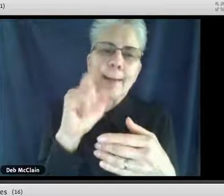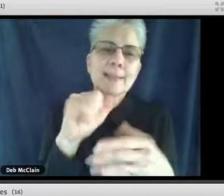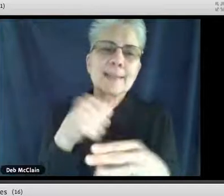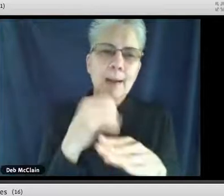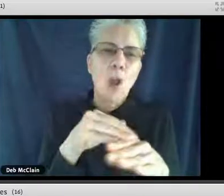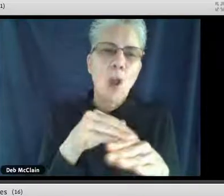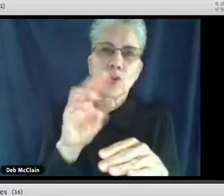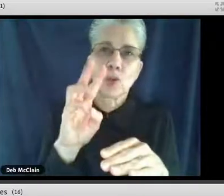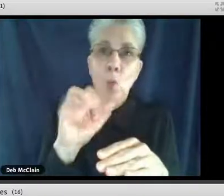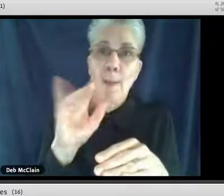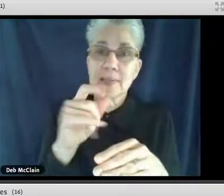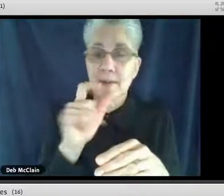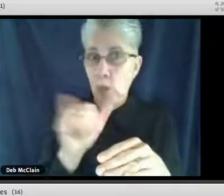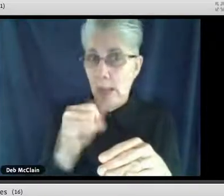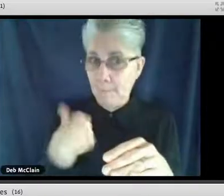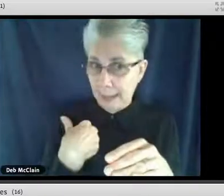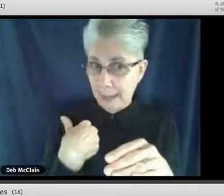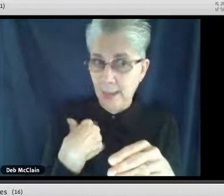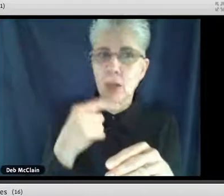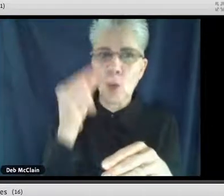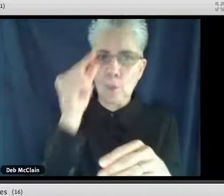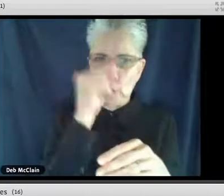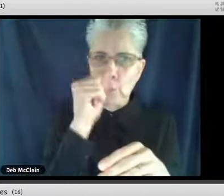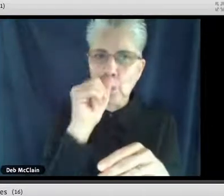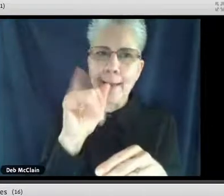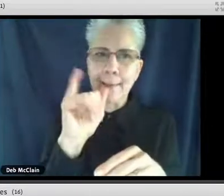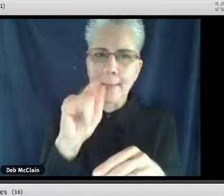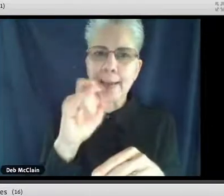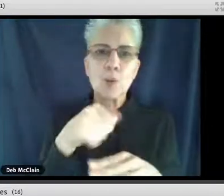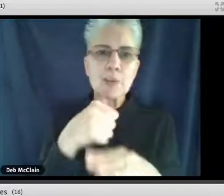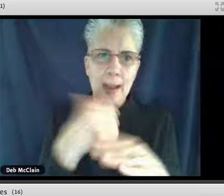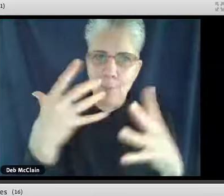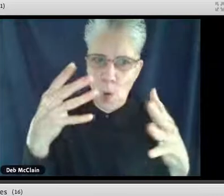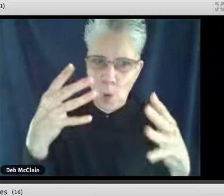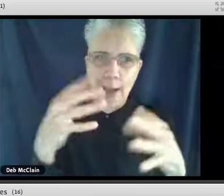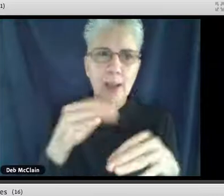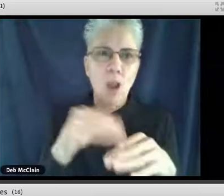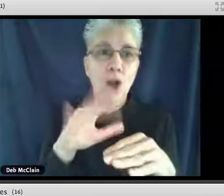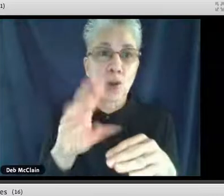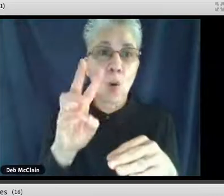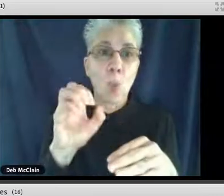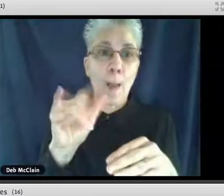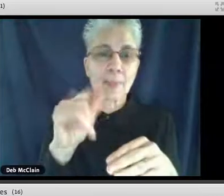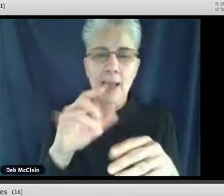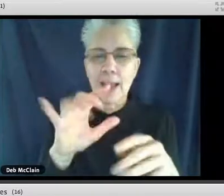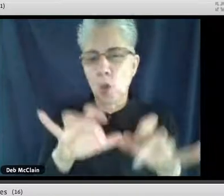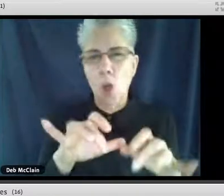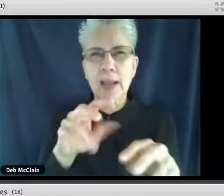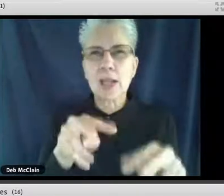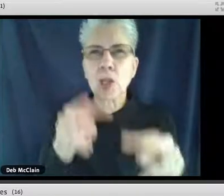If you were like me, you have Google Analytics set up on your website, and what you do is you log in, and you look at the top five numbers.